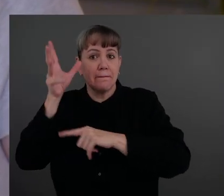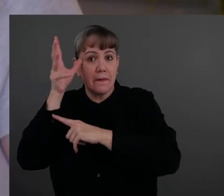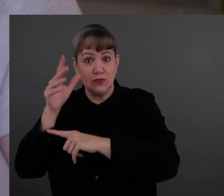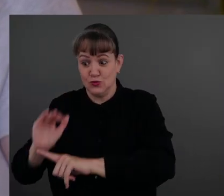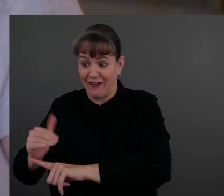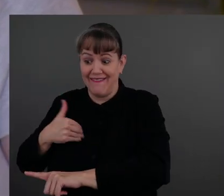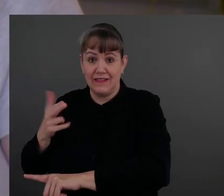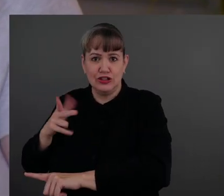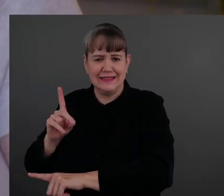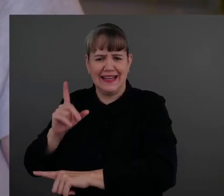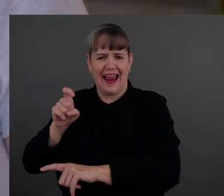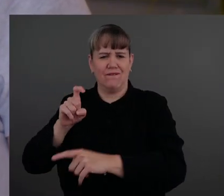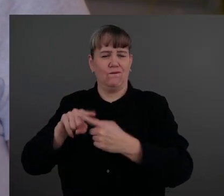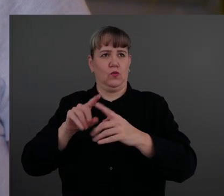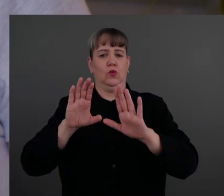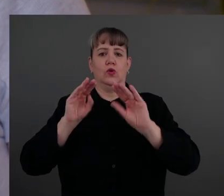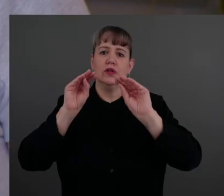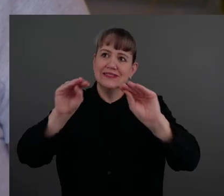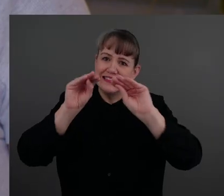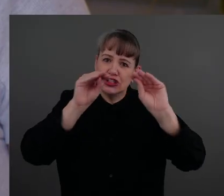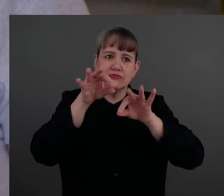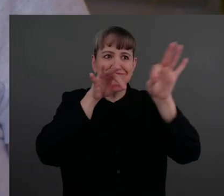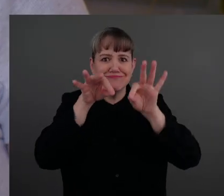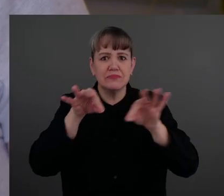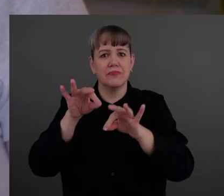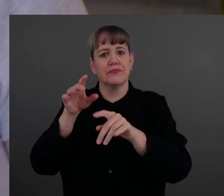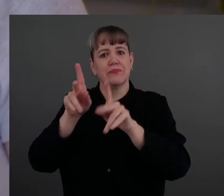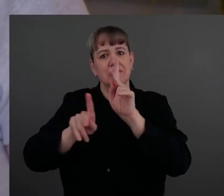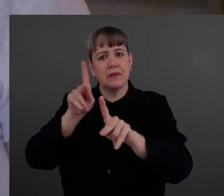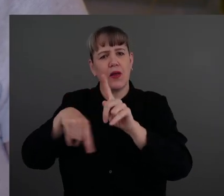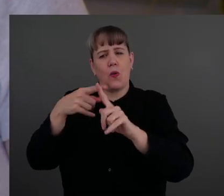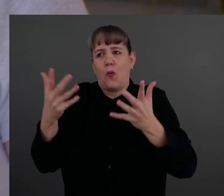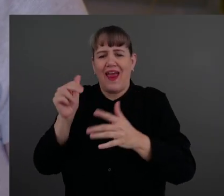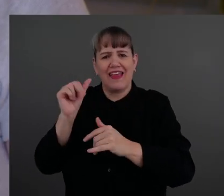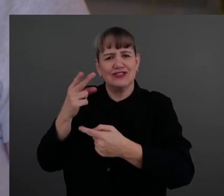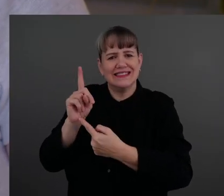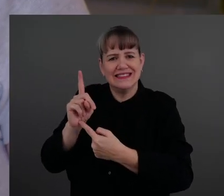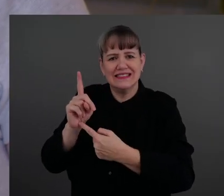you are going to have to educate a lot of people about what it is with ADHD and what it isn't.